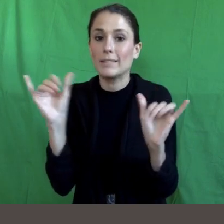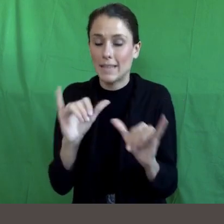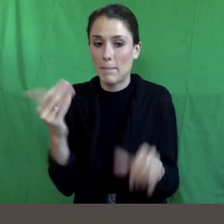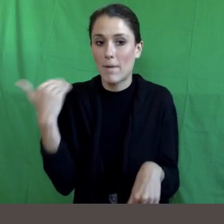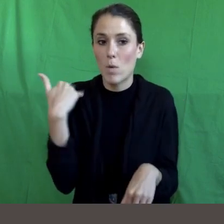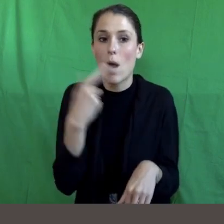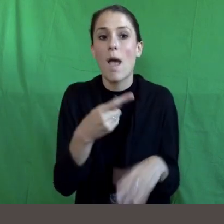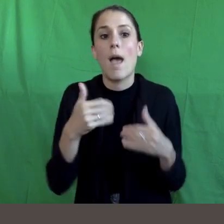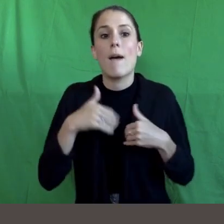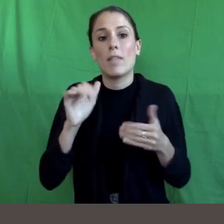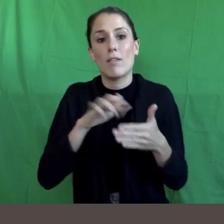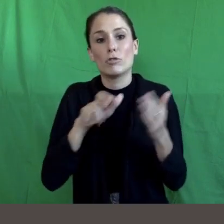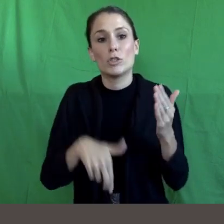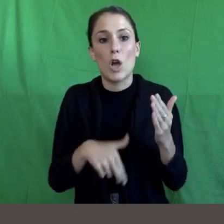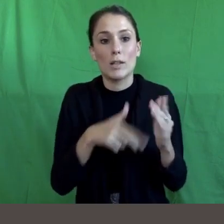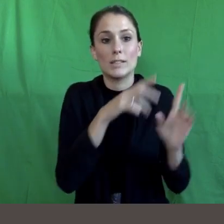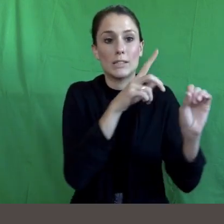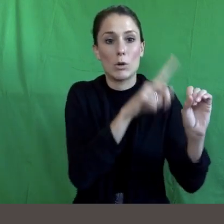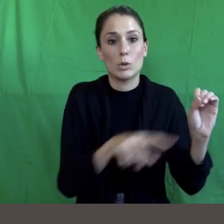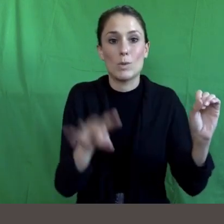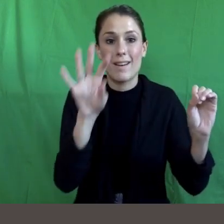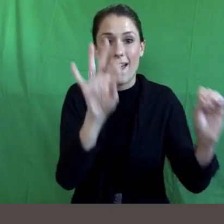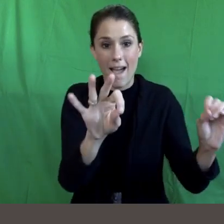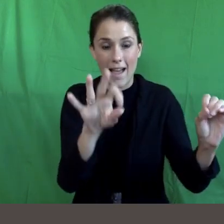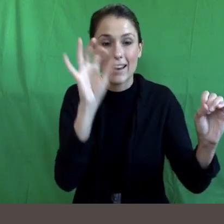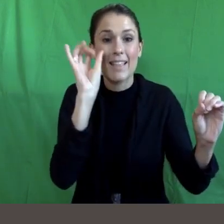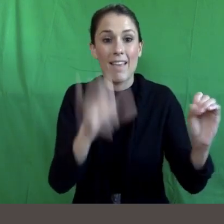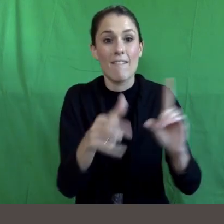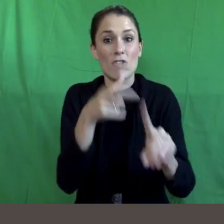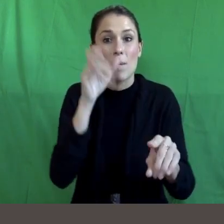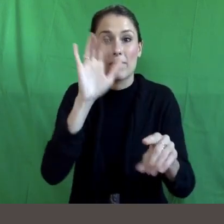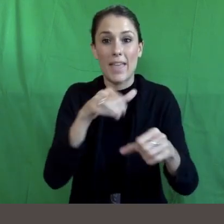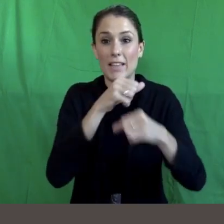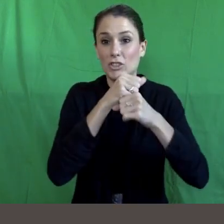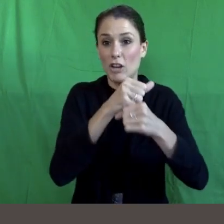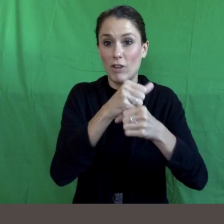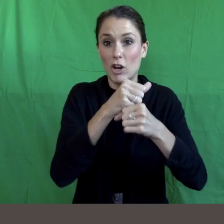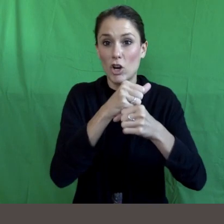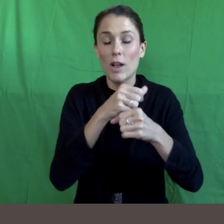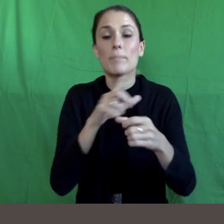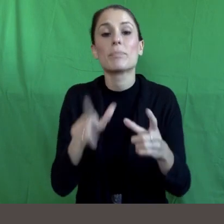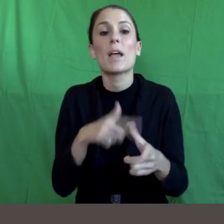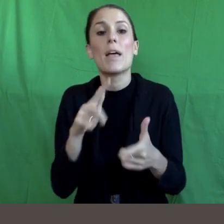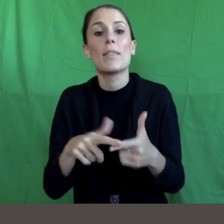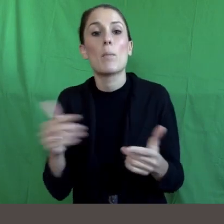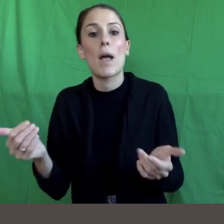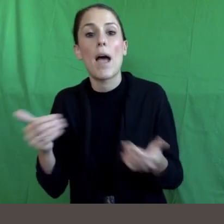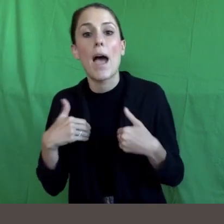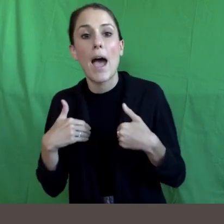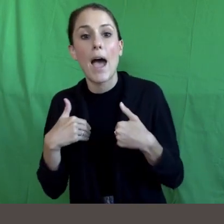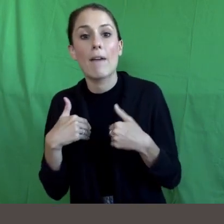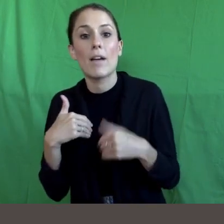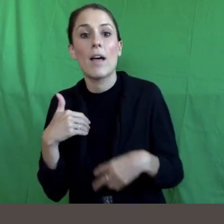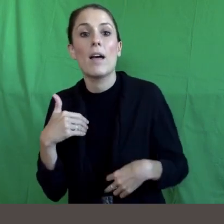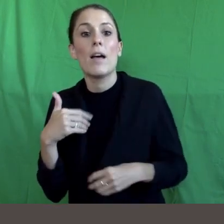We have the result zero through nine, which comes from this generator right here. So these digits come from that digits generator.